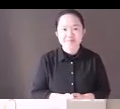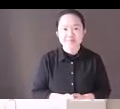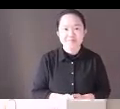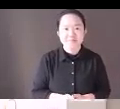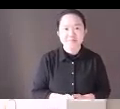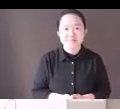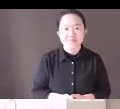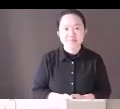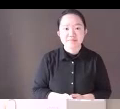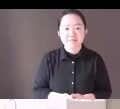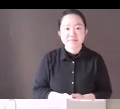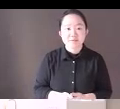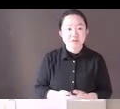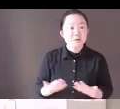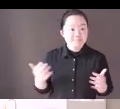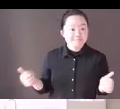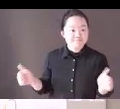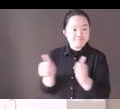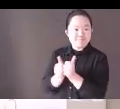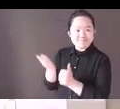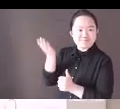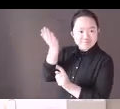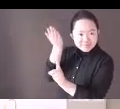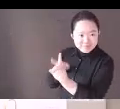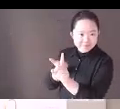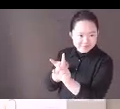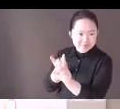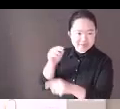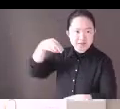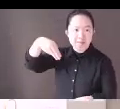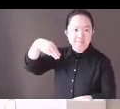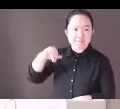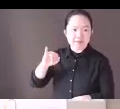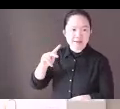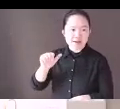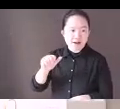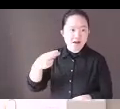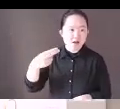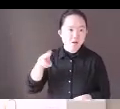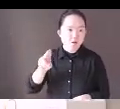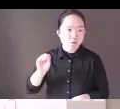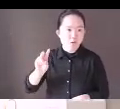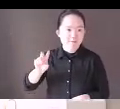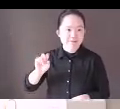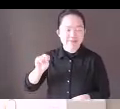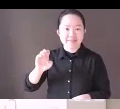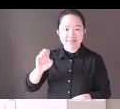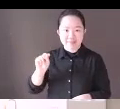operations in Finland uh for tto create to uh provide the actual welcome speech because Tito